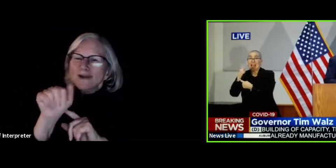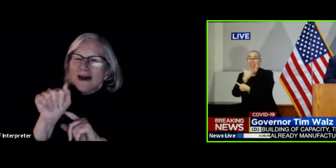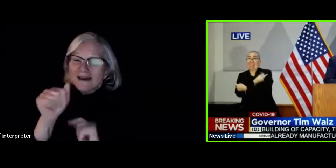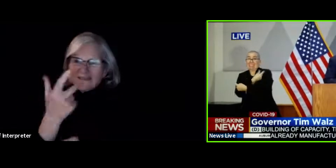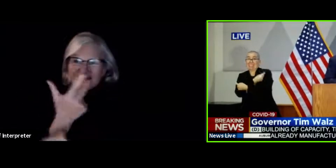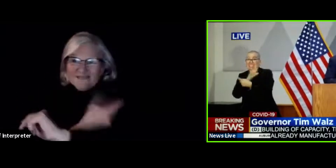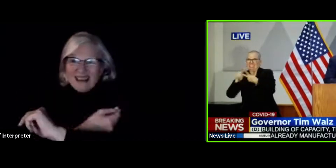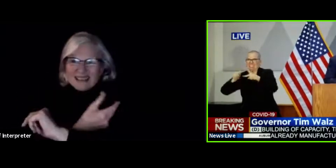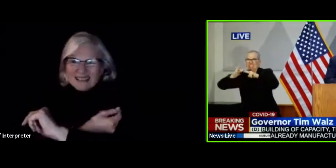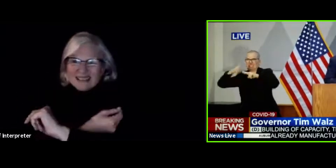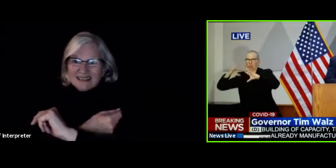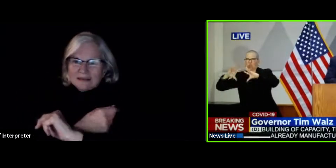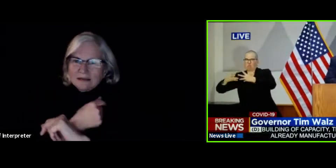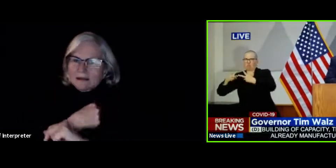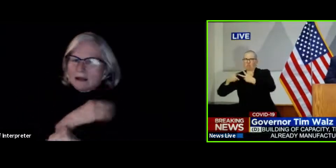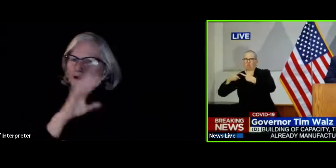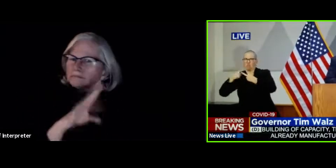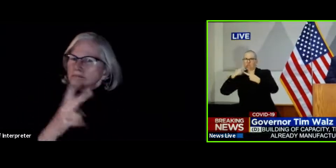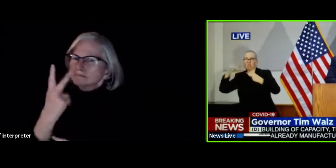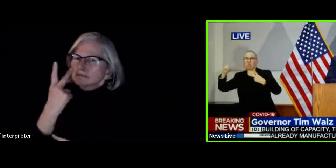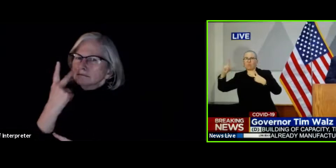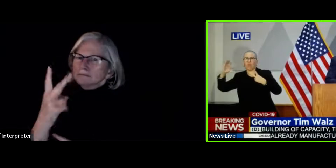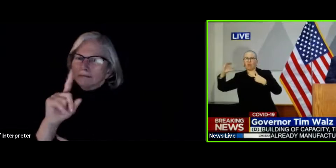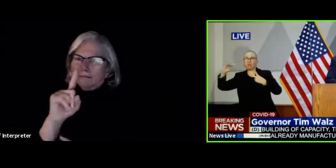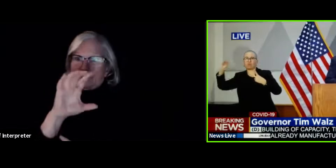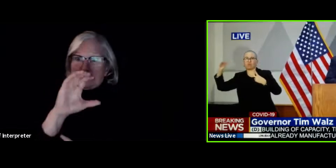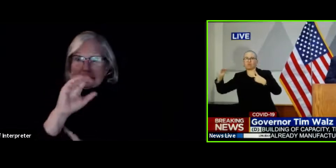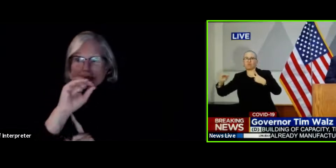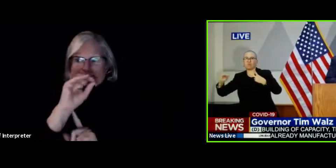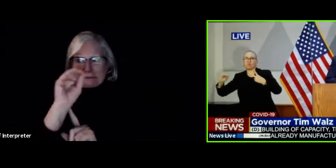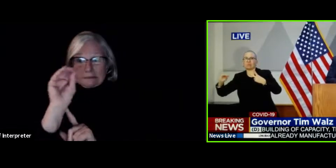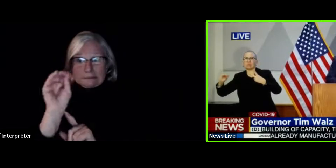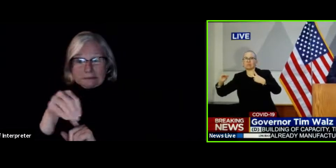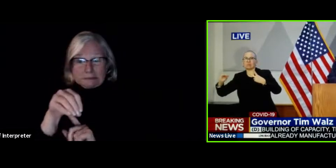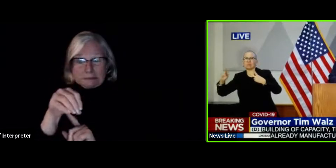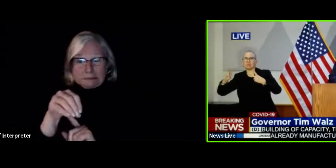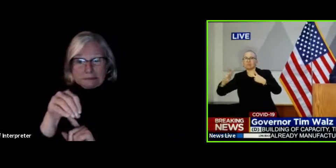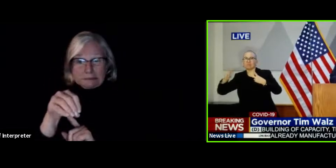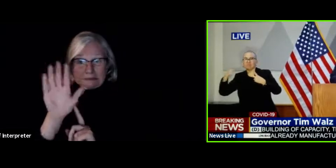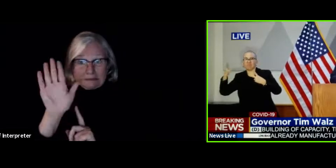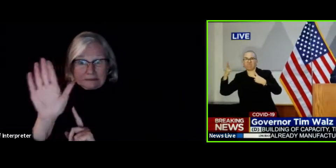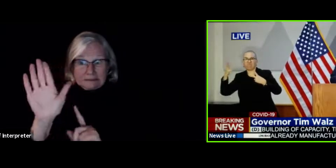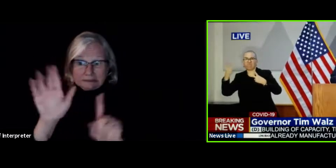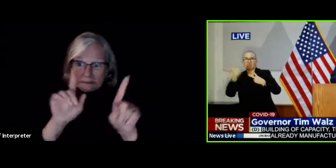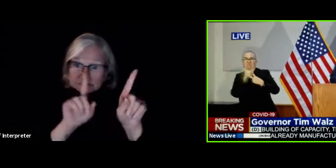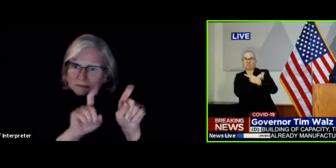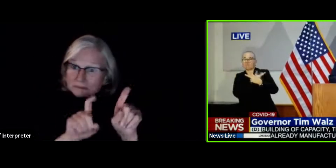THEY SAID IN THEIR TRIALS, 100% OF PEOPLE, NO ONE GOT SERIOUSLY